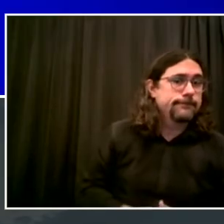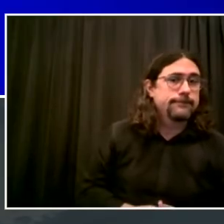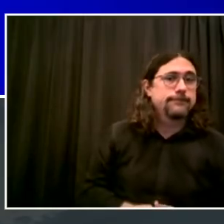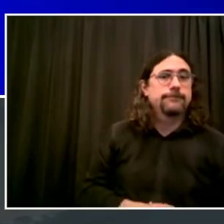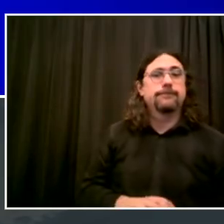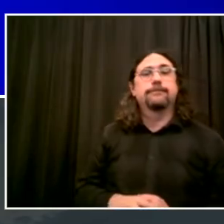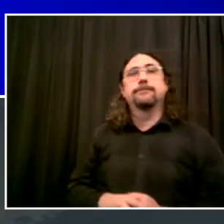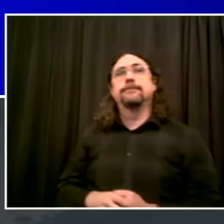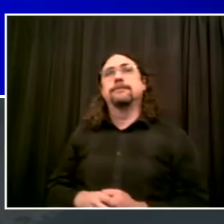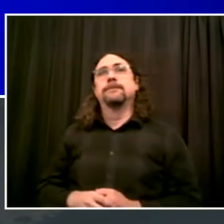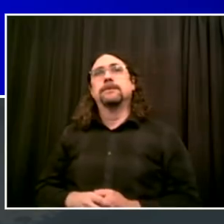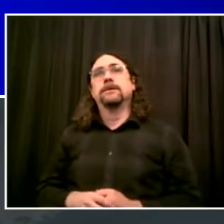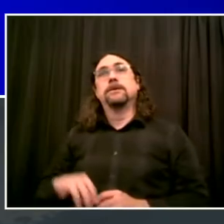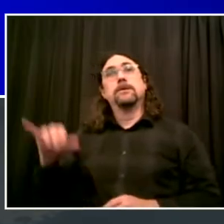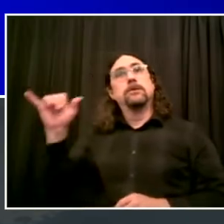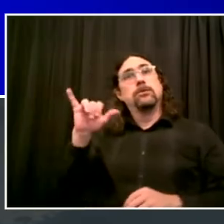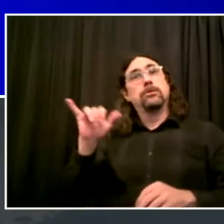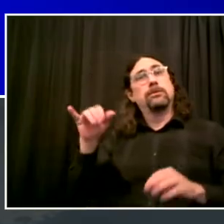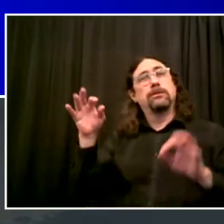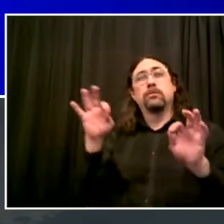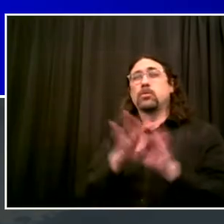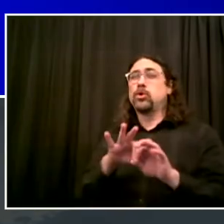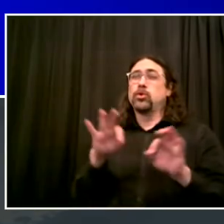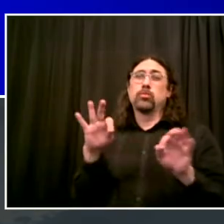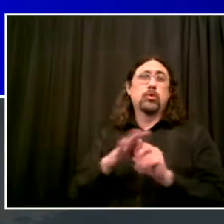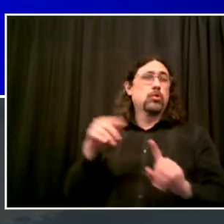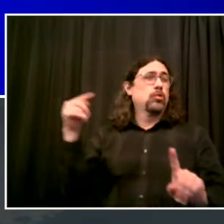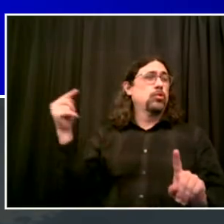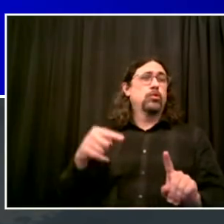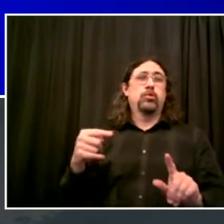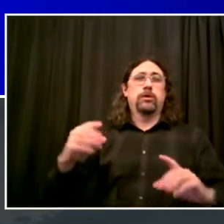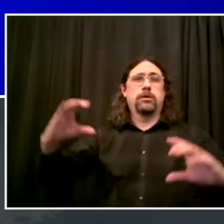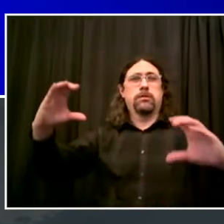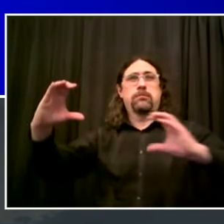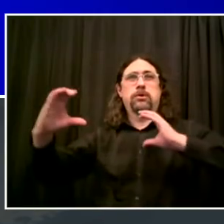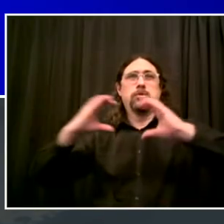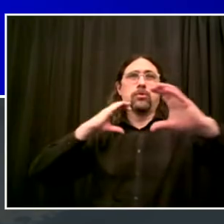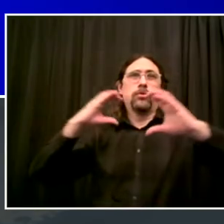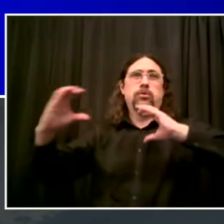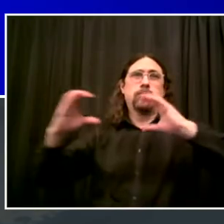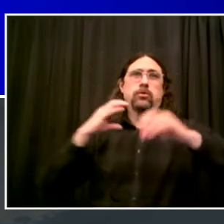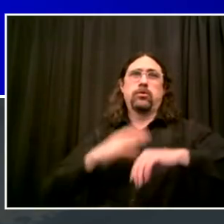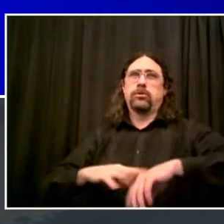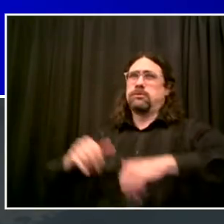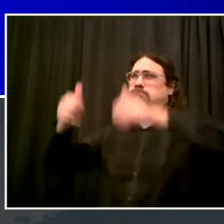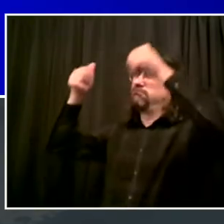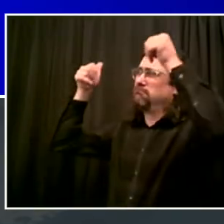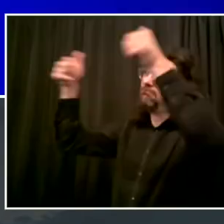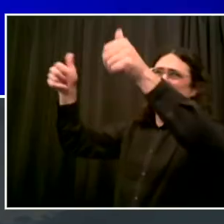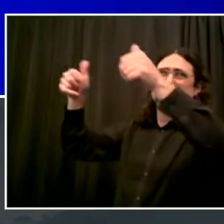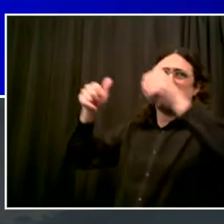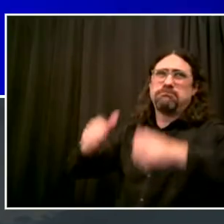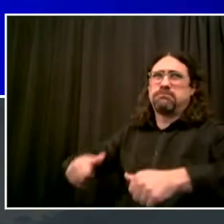COME IN THAT DAY. ABSOTELULY